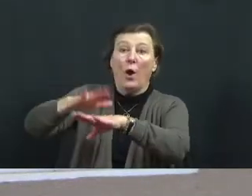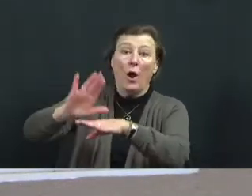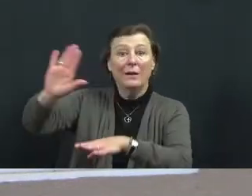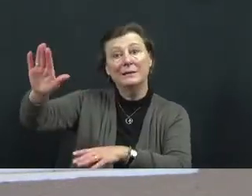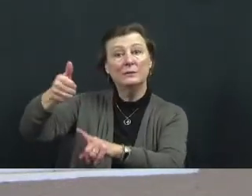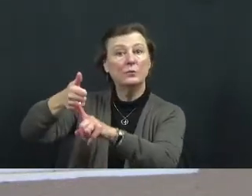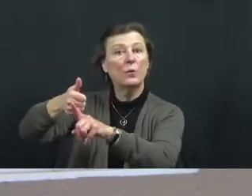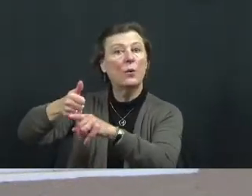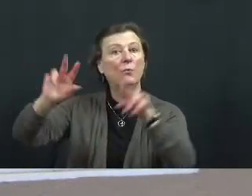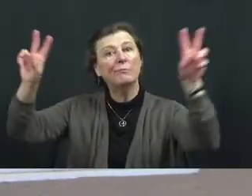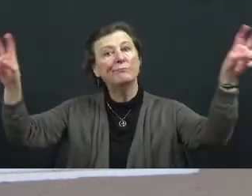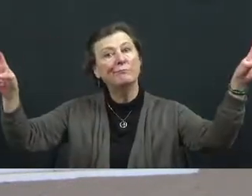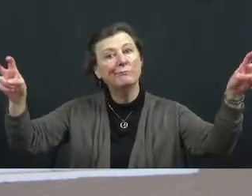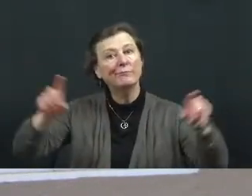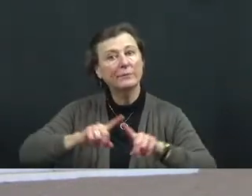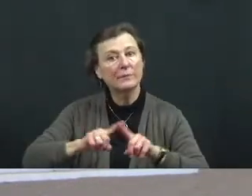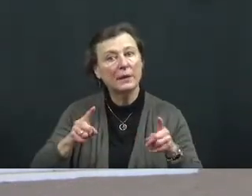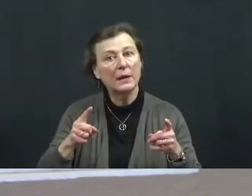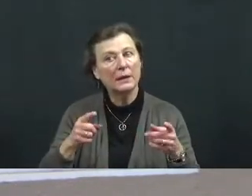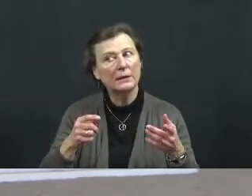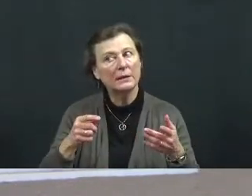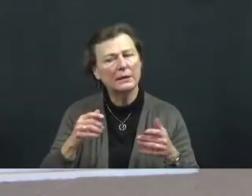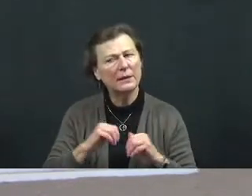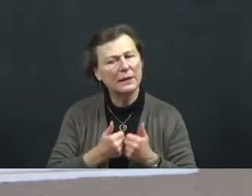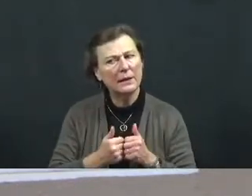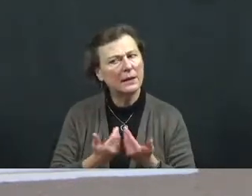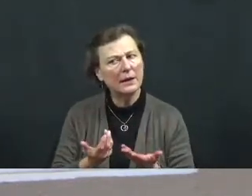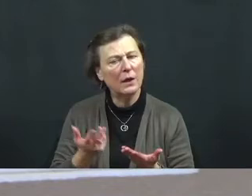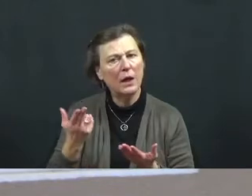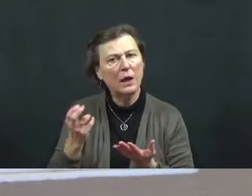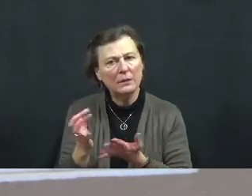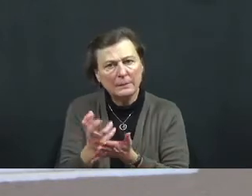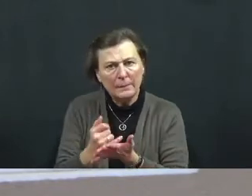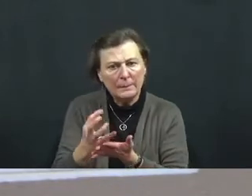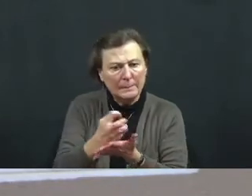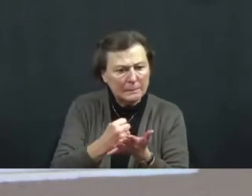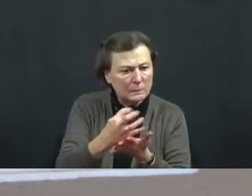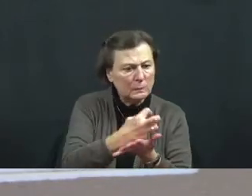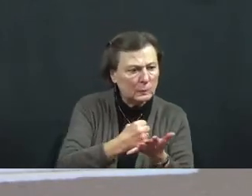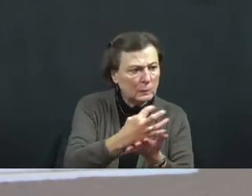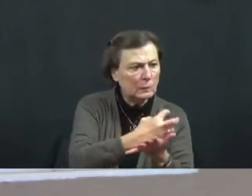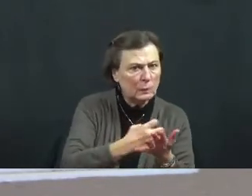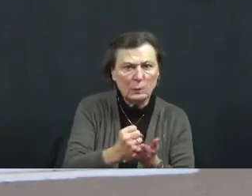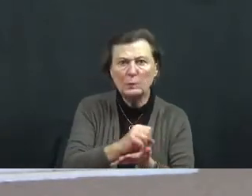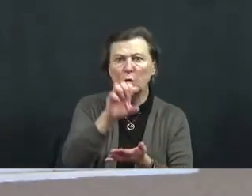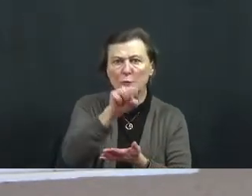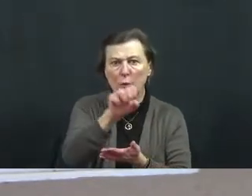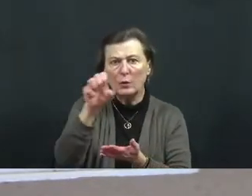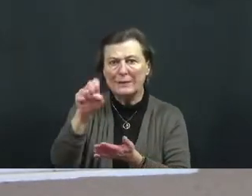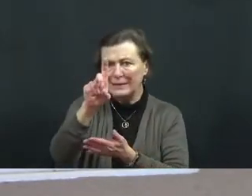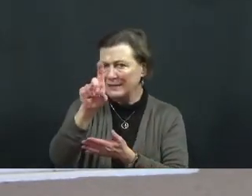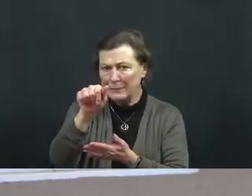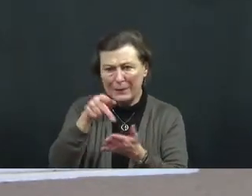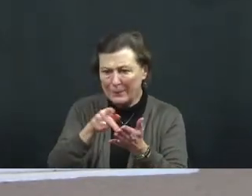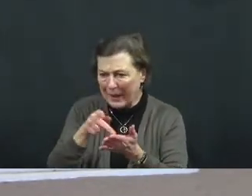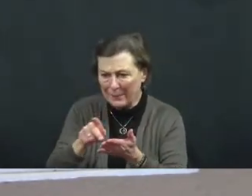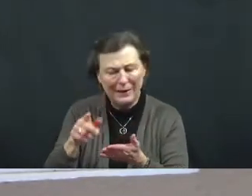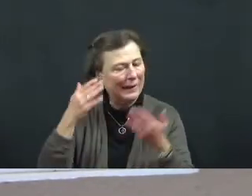And, yet somehow, he scrounged together social security disability payments. I don't know how he did it.